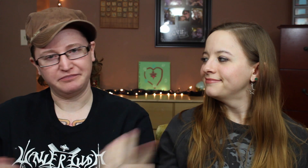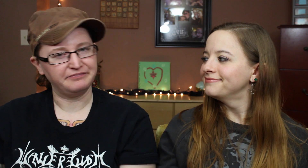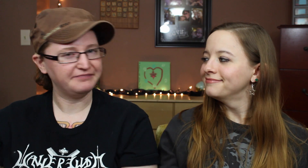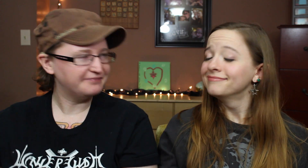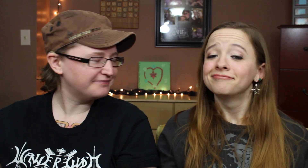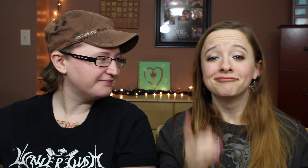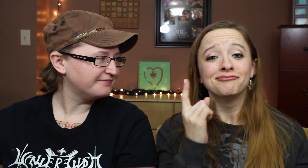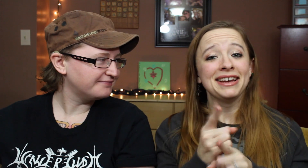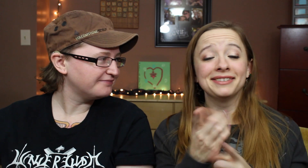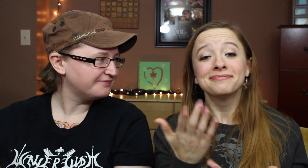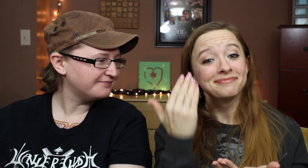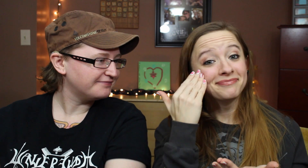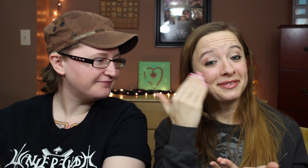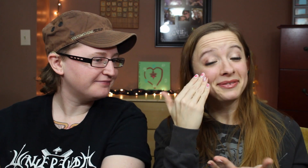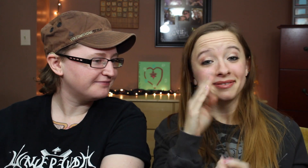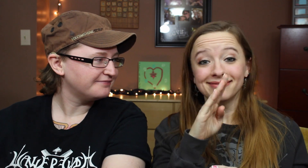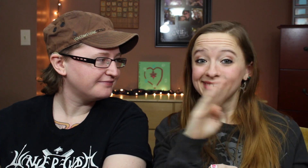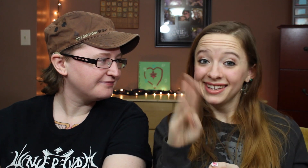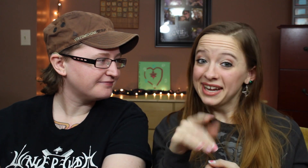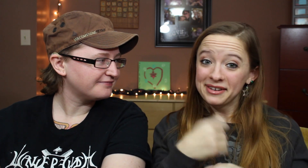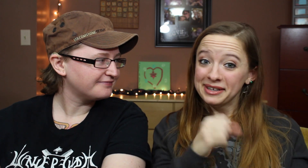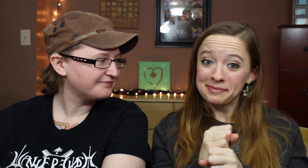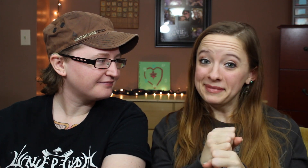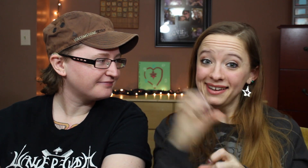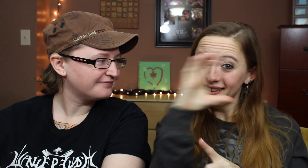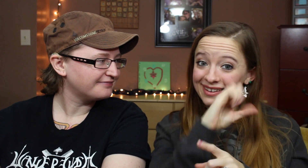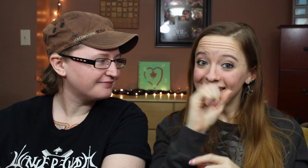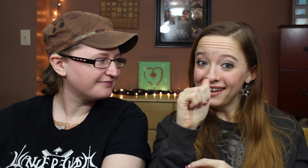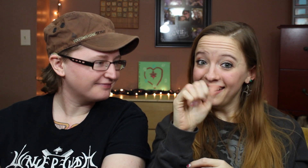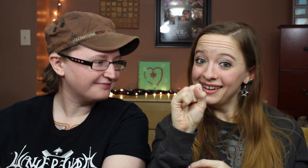It's different for everyone. Jill: Right you know how they say never make